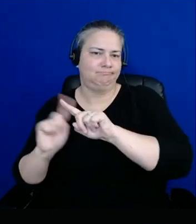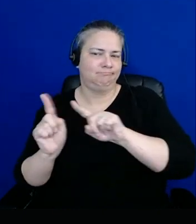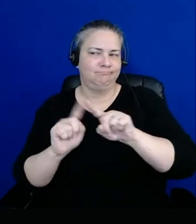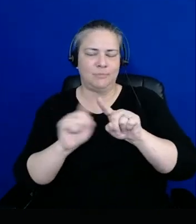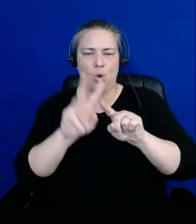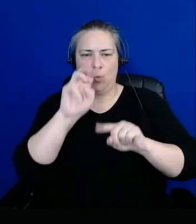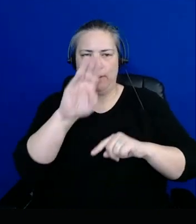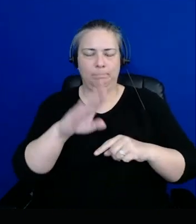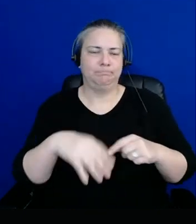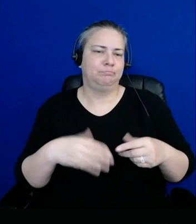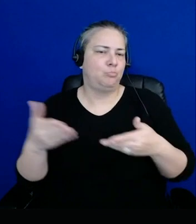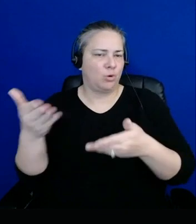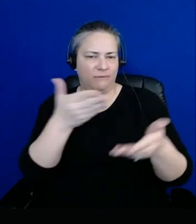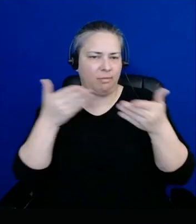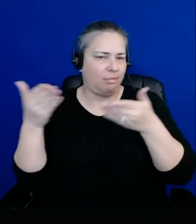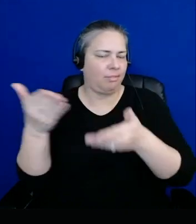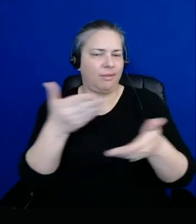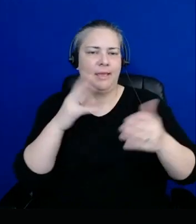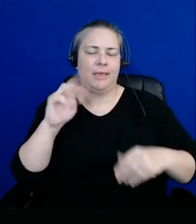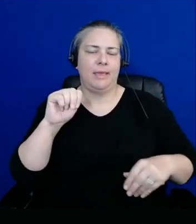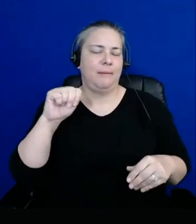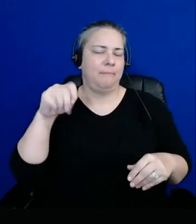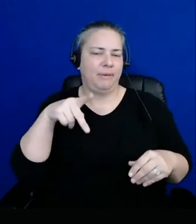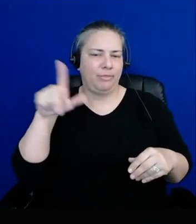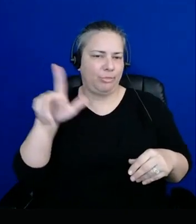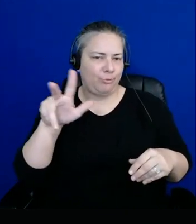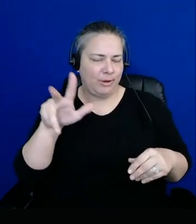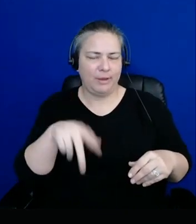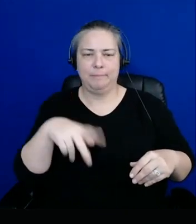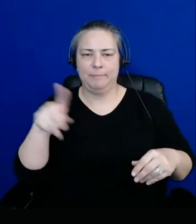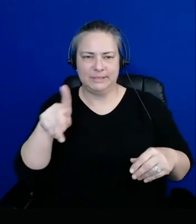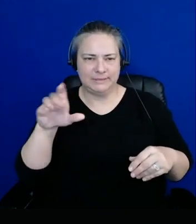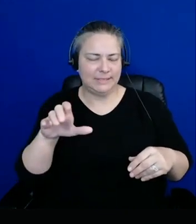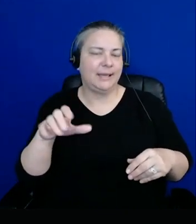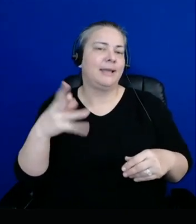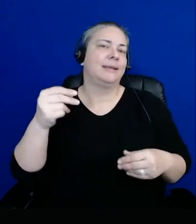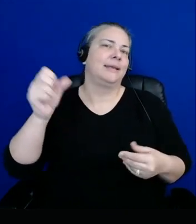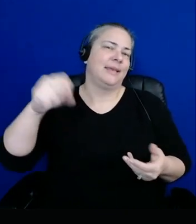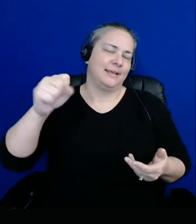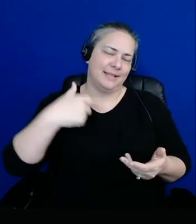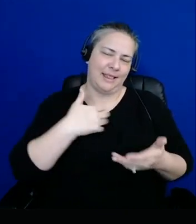From the web, portable devices, MP3 players, PCs, and yes, I spend a lot of my time on Xbox as